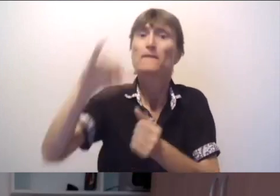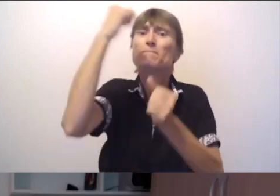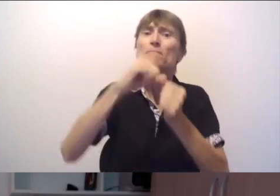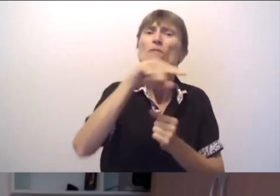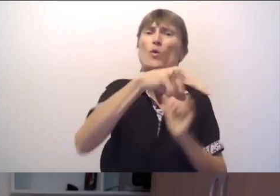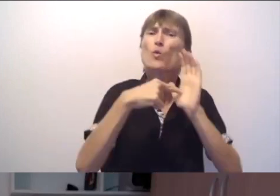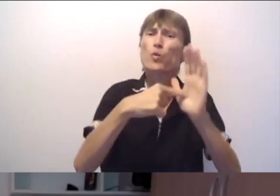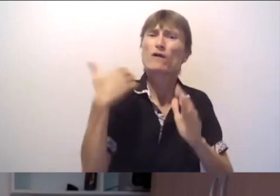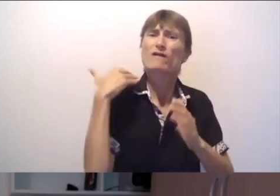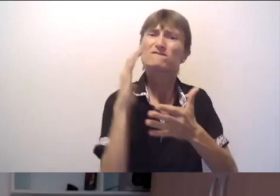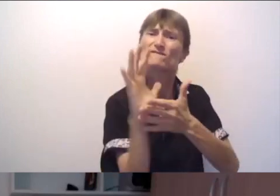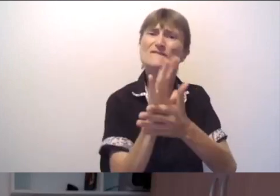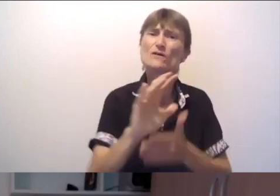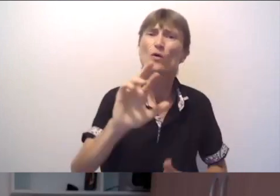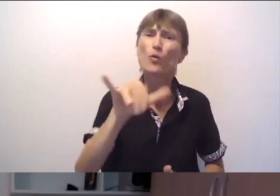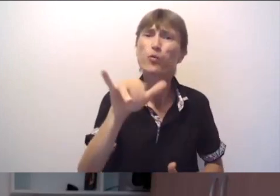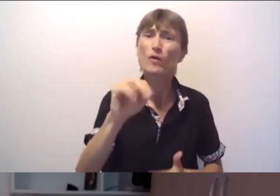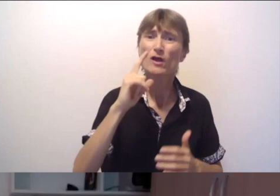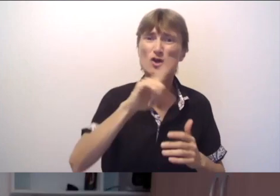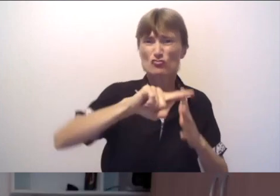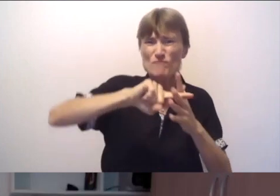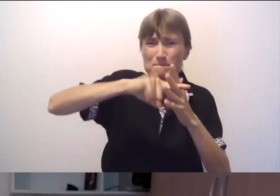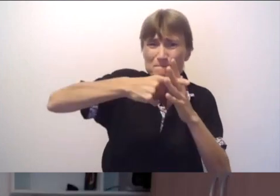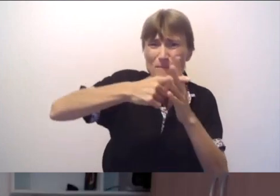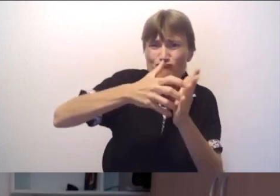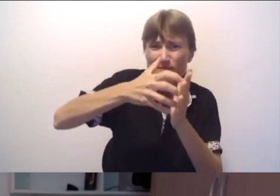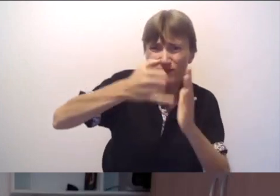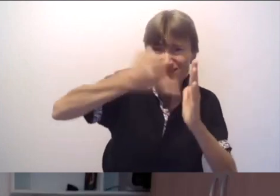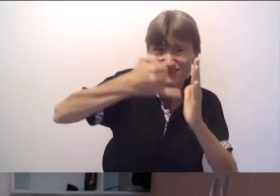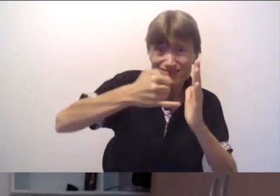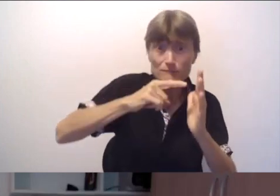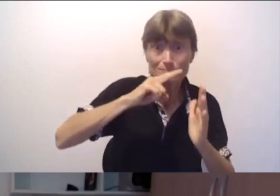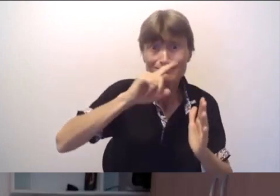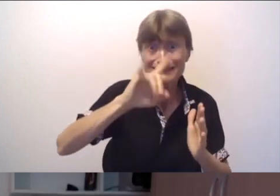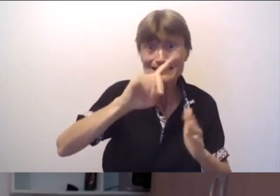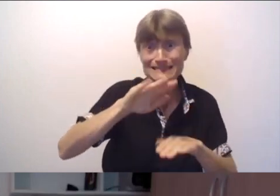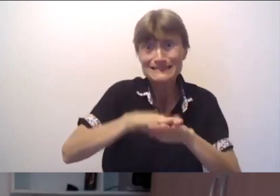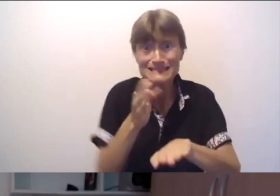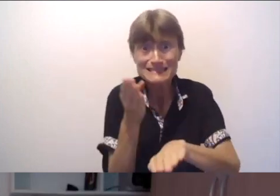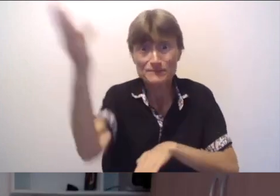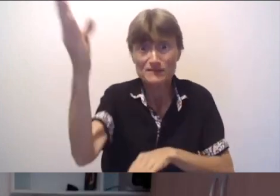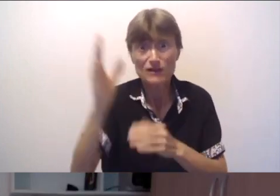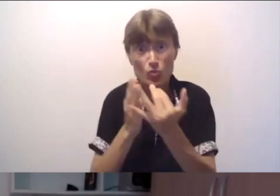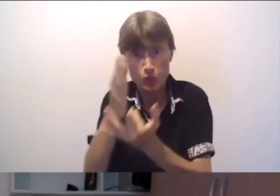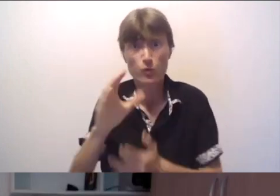themselves actually went to the uh oscars way back in in in 1968